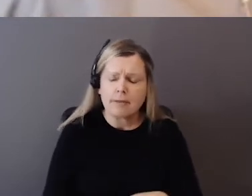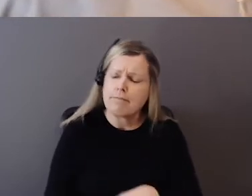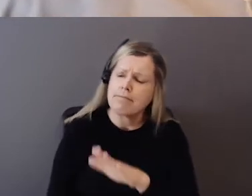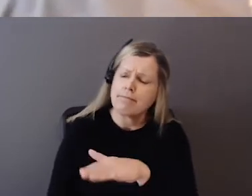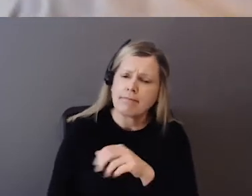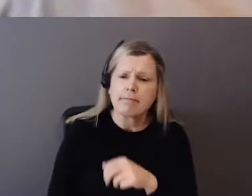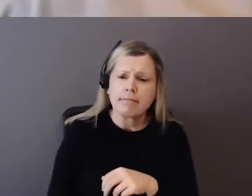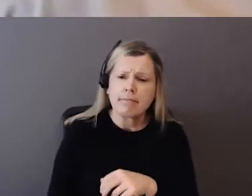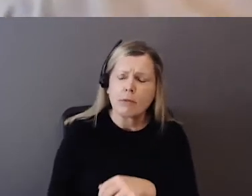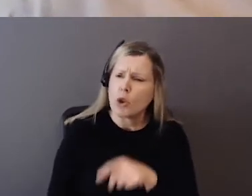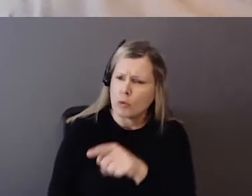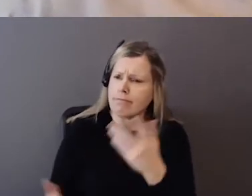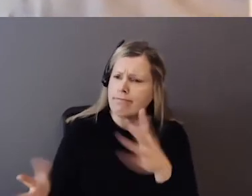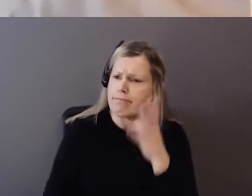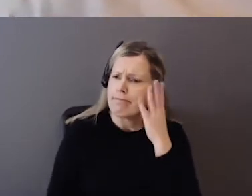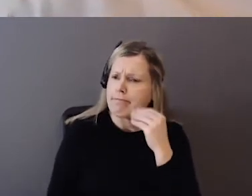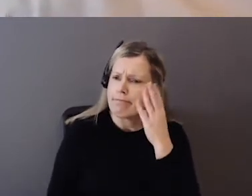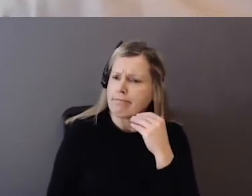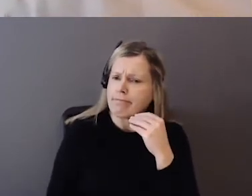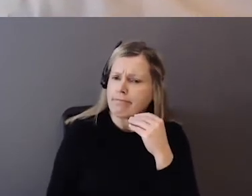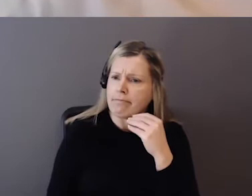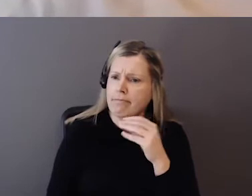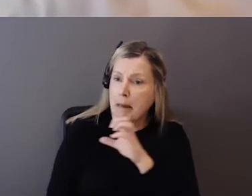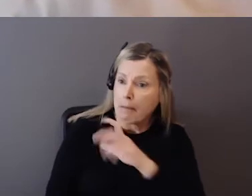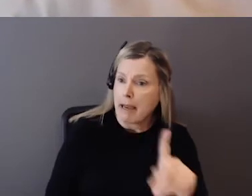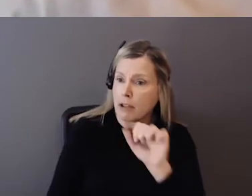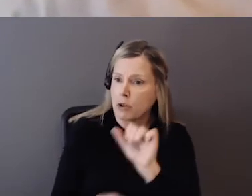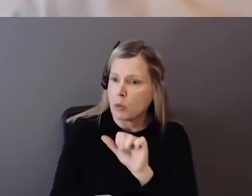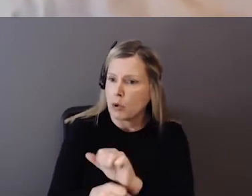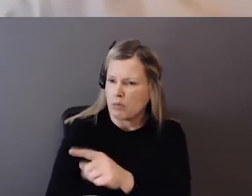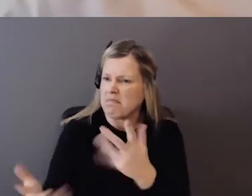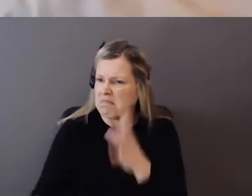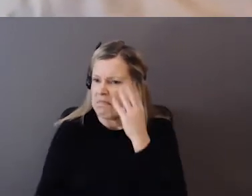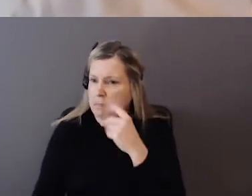you've had some experience with returning to work after some mental health challenges.